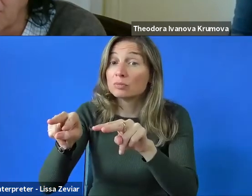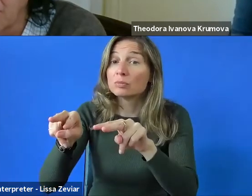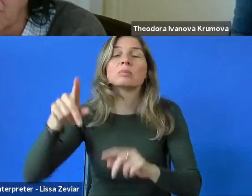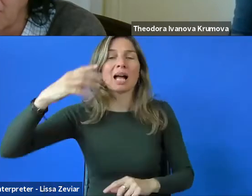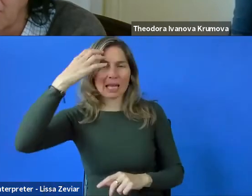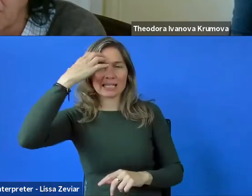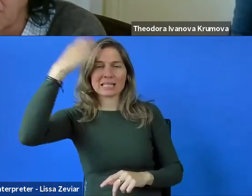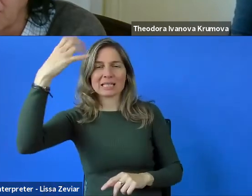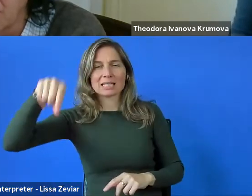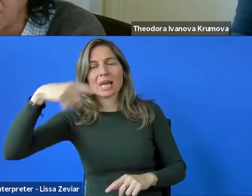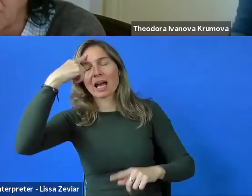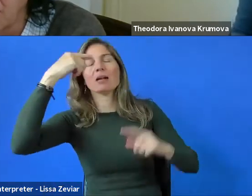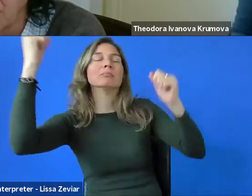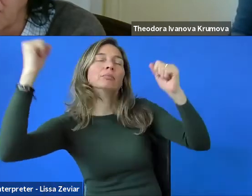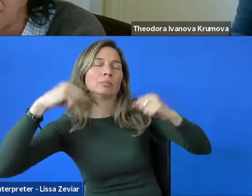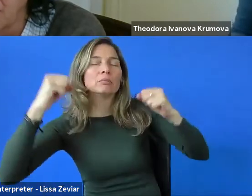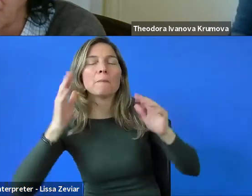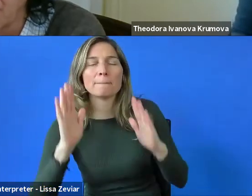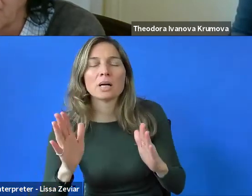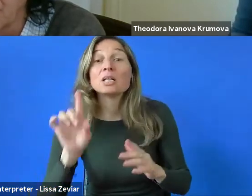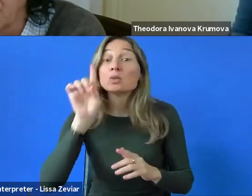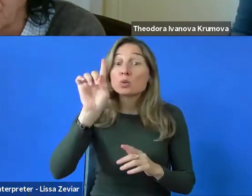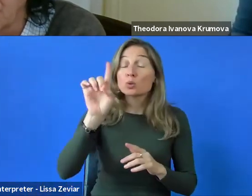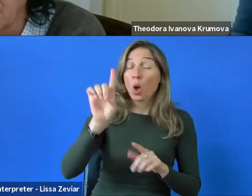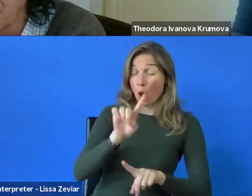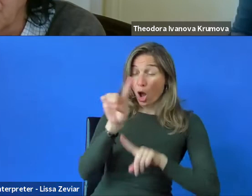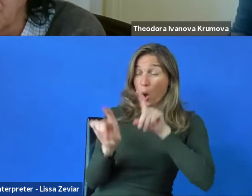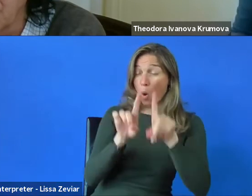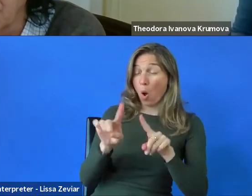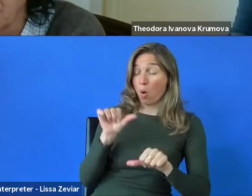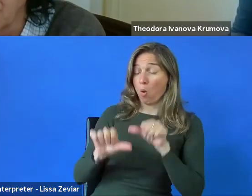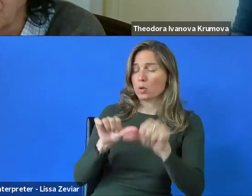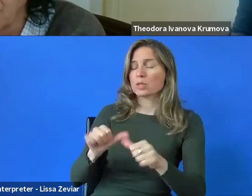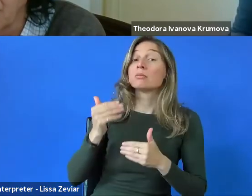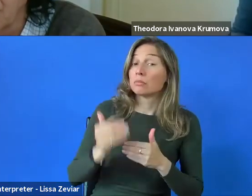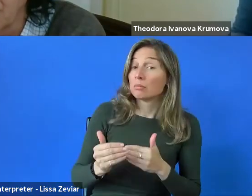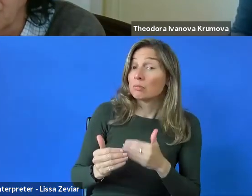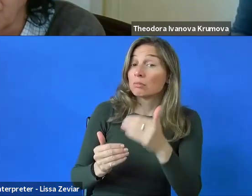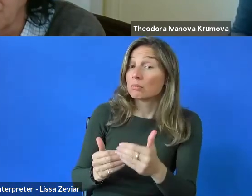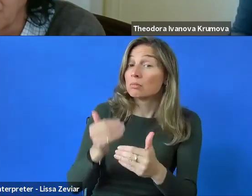We need the consent of the state party at every stage of this inquiry procedure